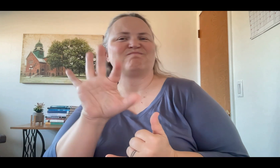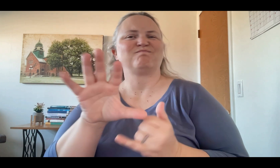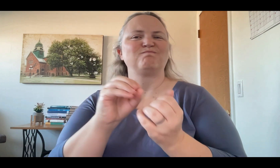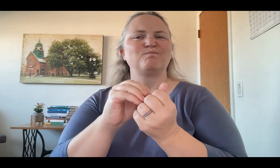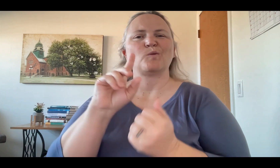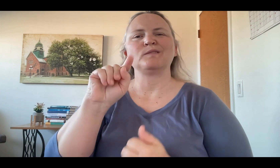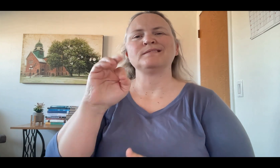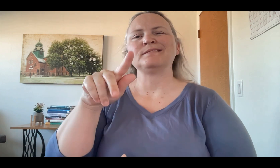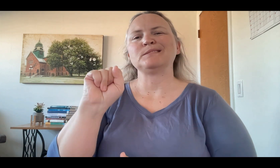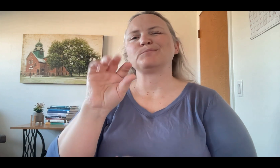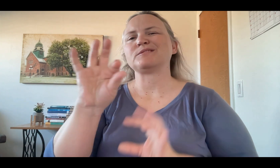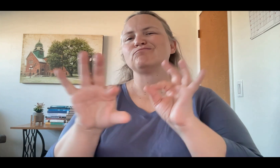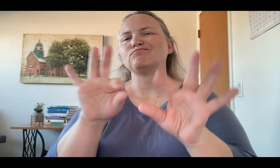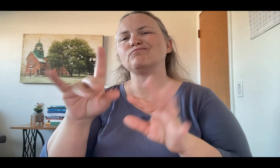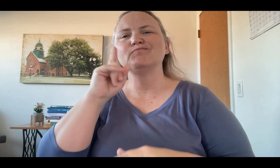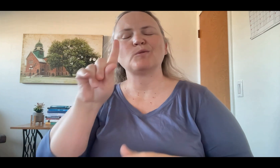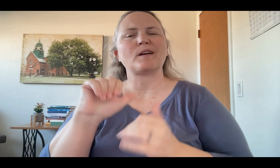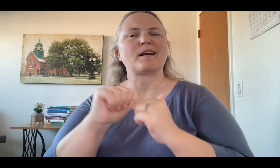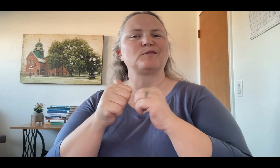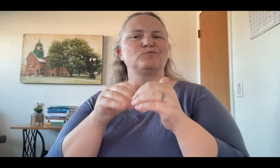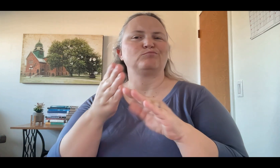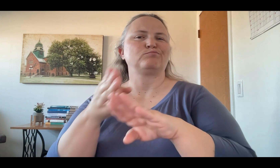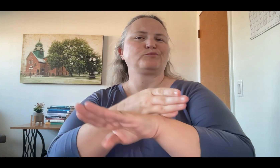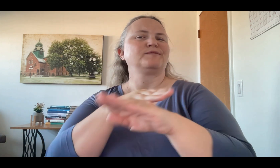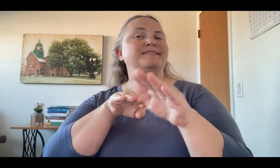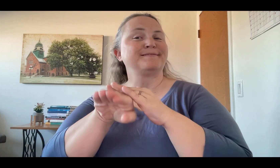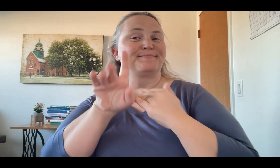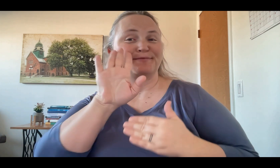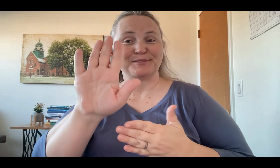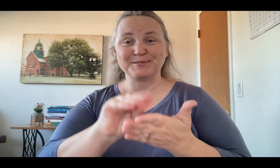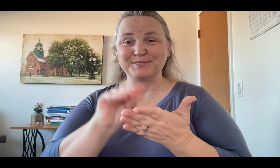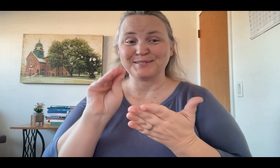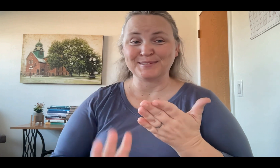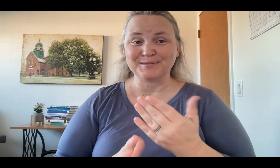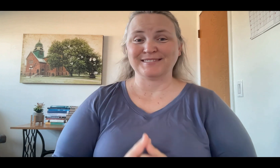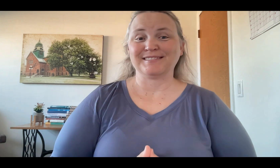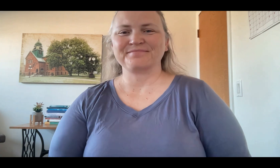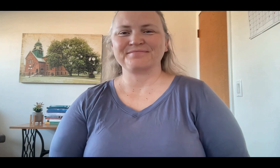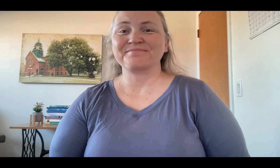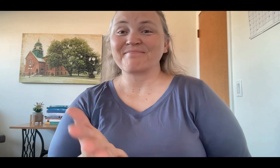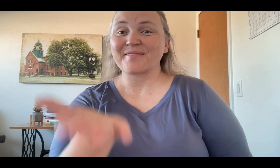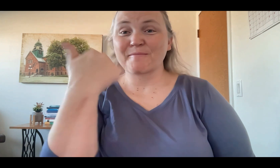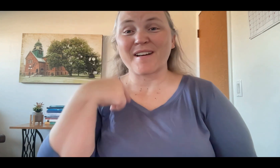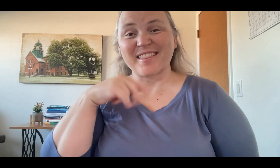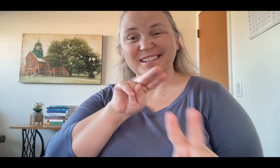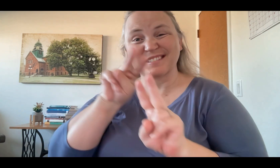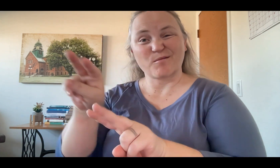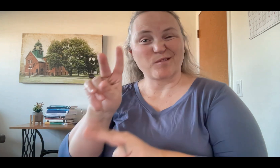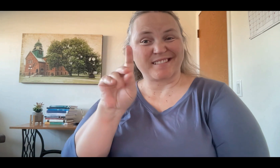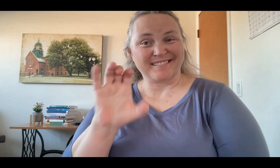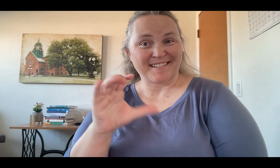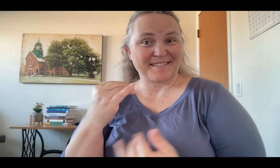providing some additional tips for how to improve the accessibility of your class materials for your students. Come on. Let's go take a look at the document right now.